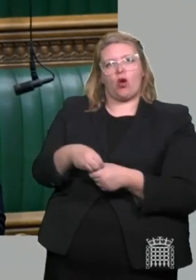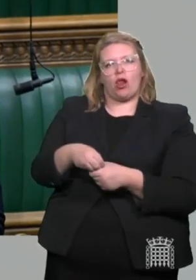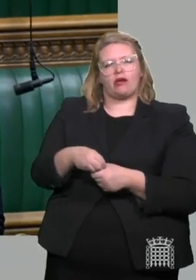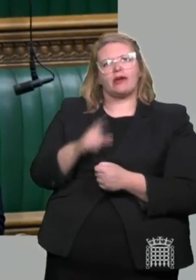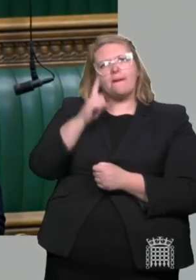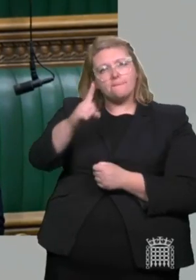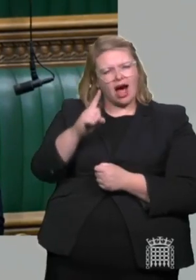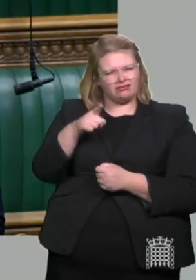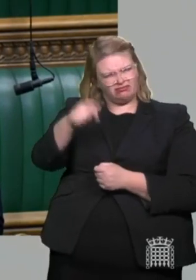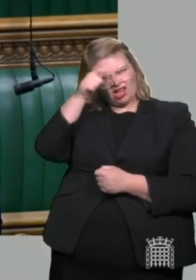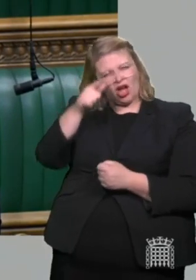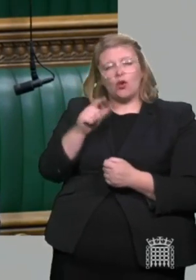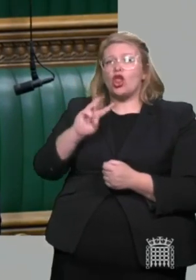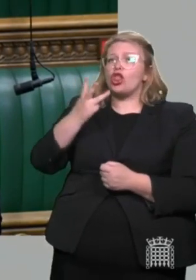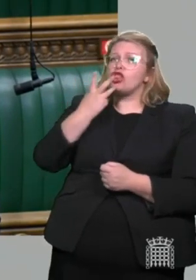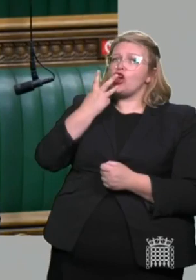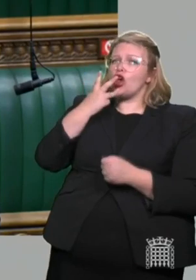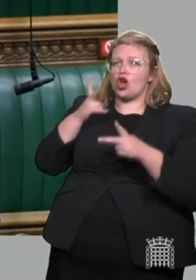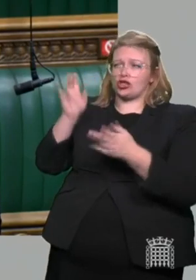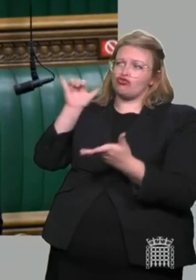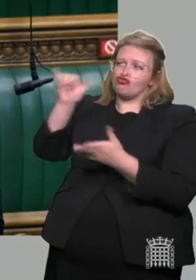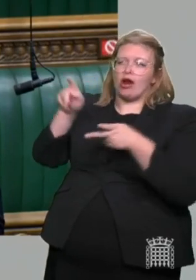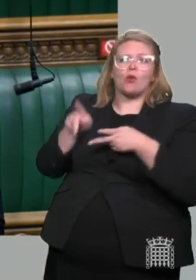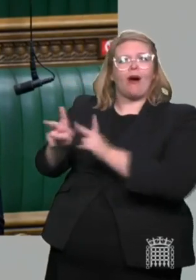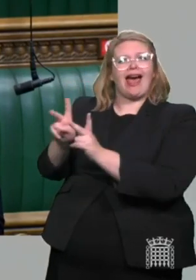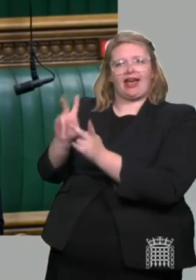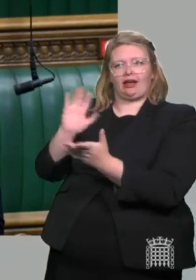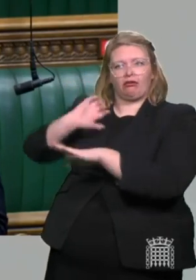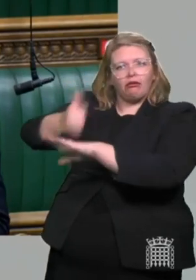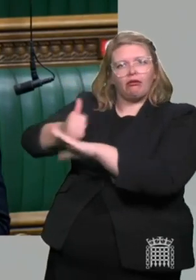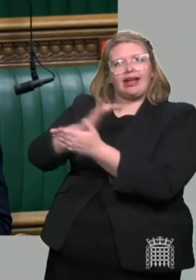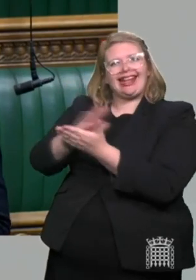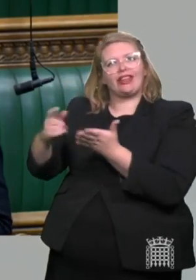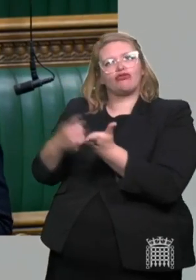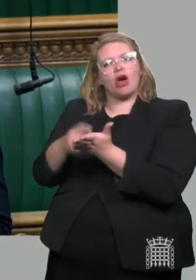at Heathrow, and, furthermore, that that would undermine the progress that the Government hope